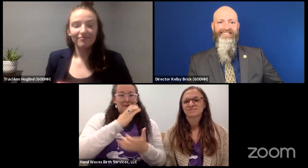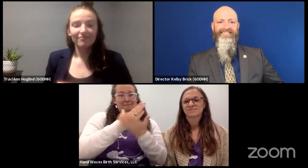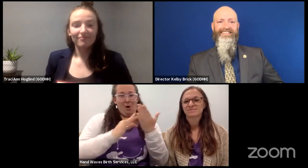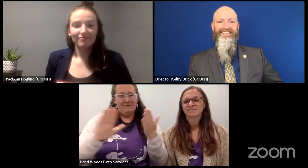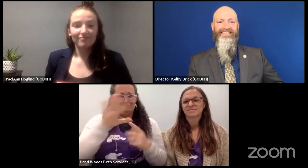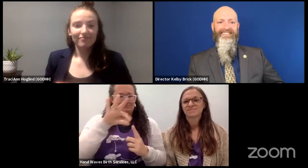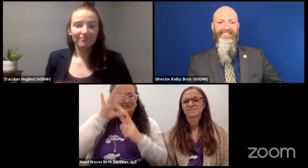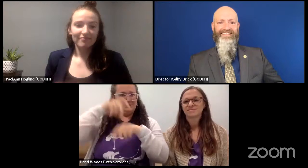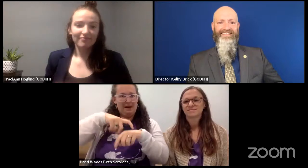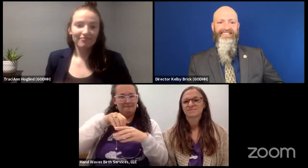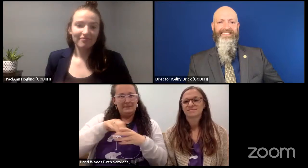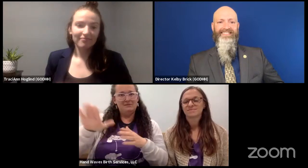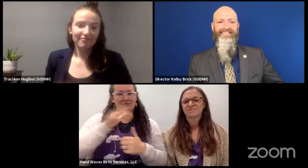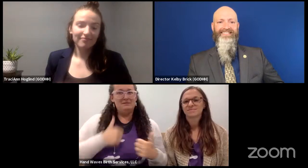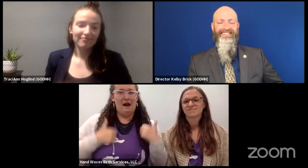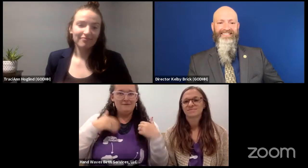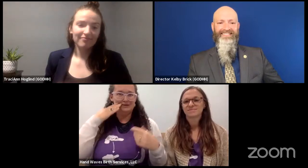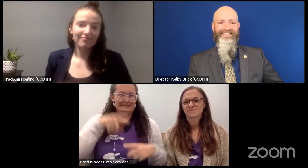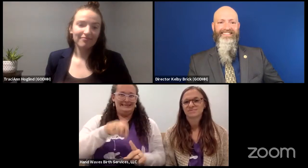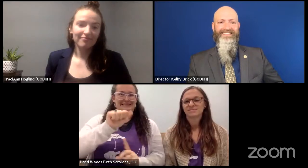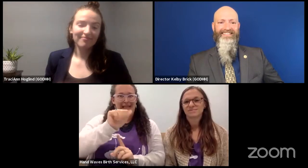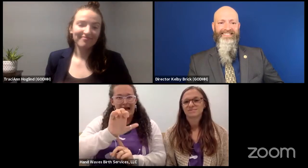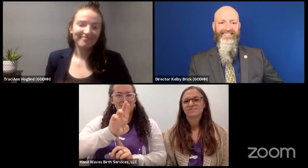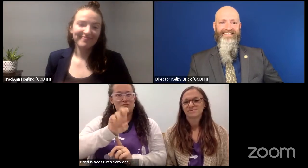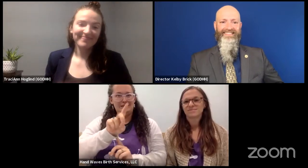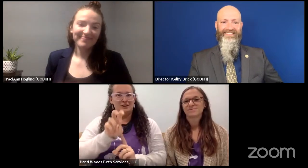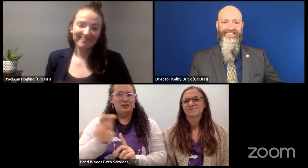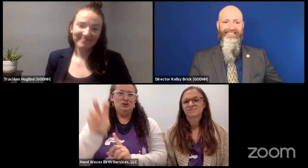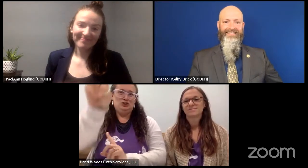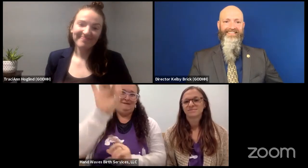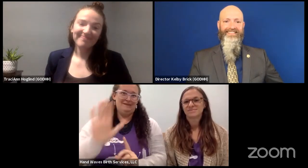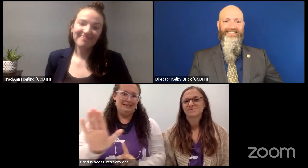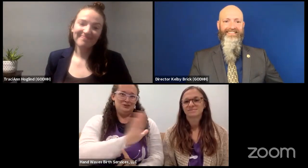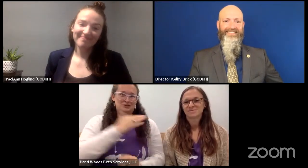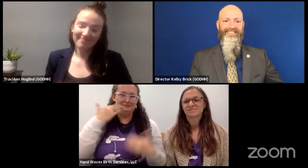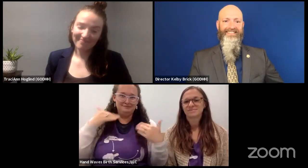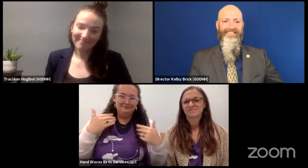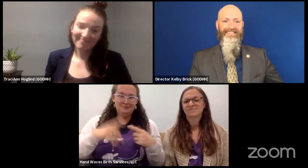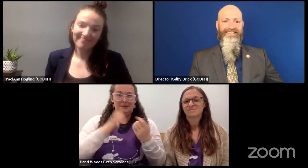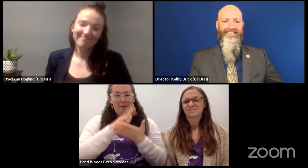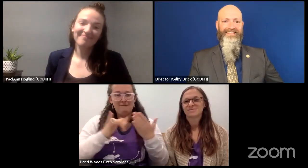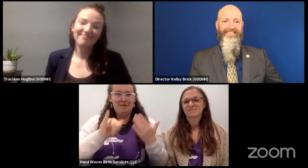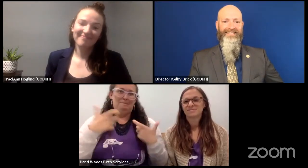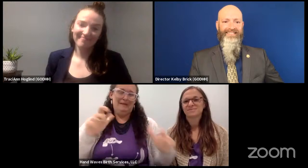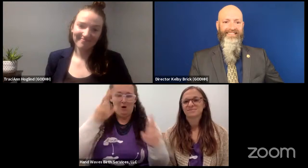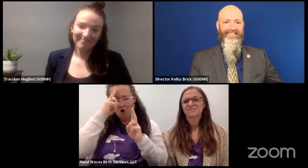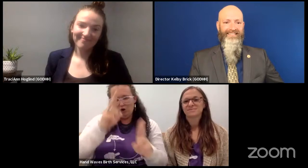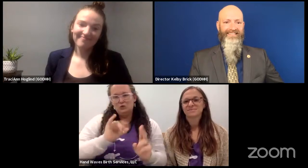many Deaf families. We're part of a very special time in these families' lives. Part of a very,